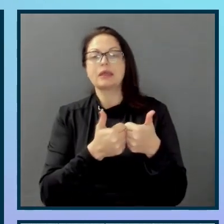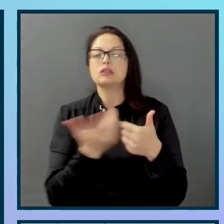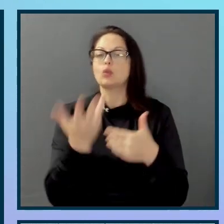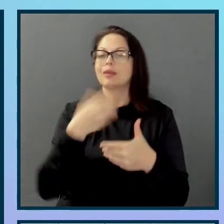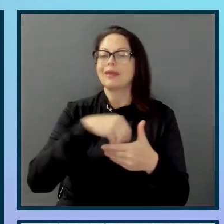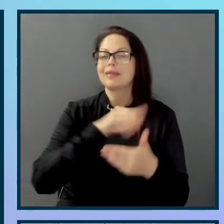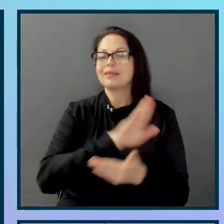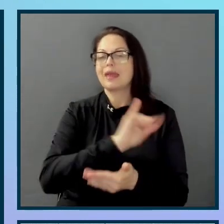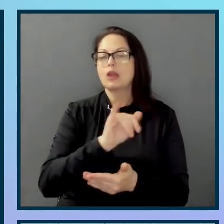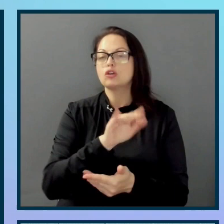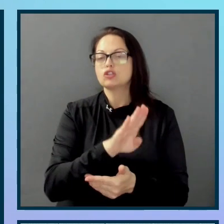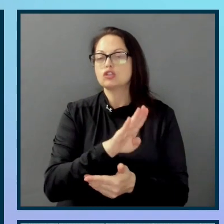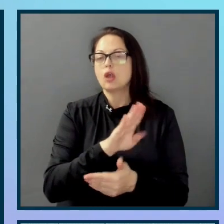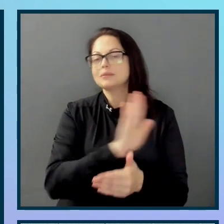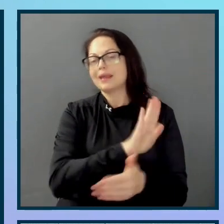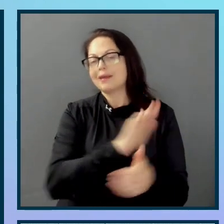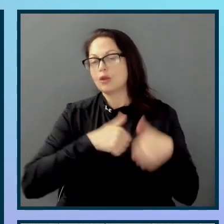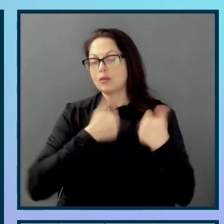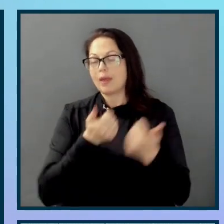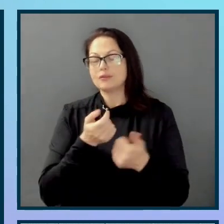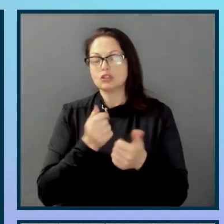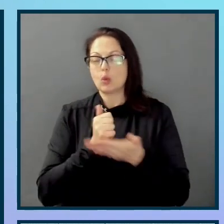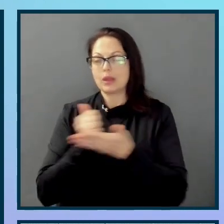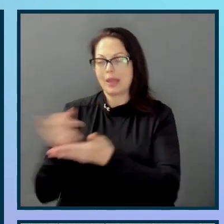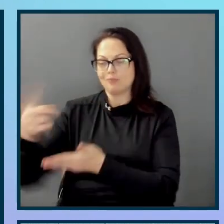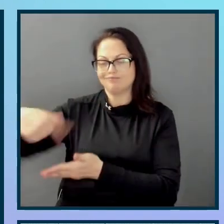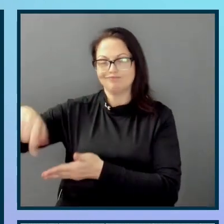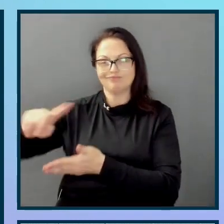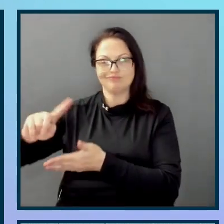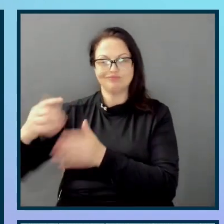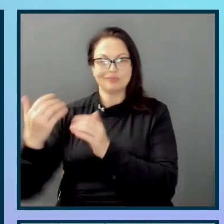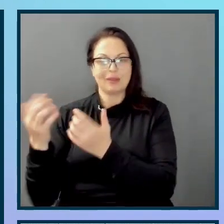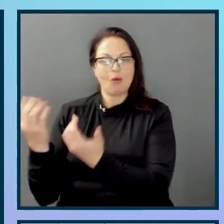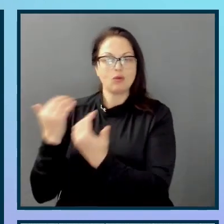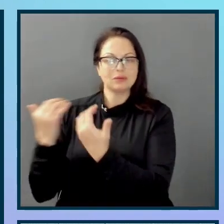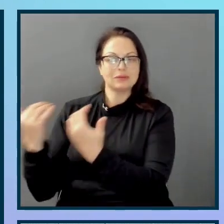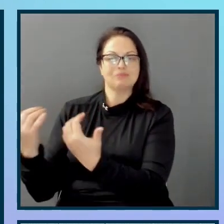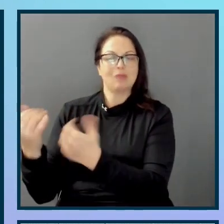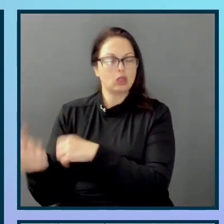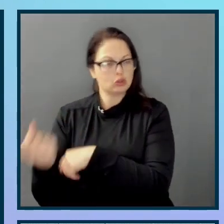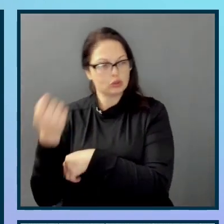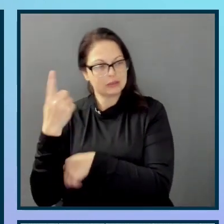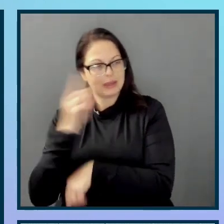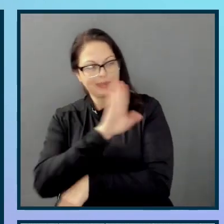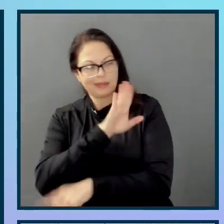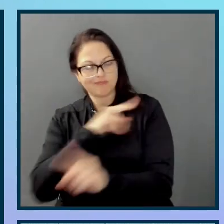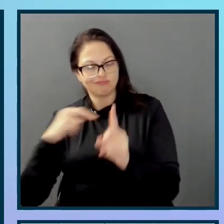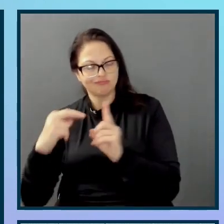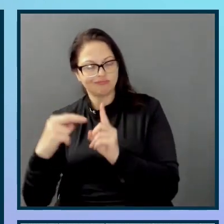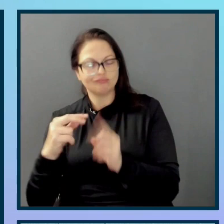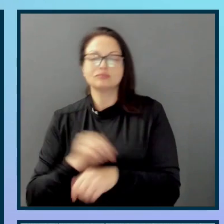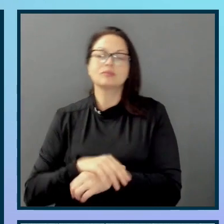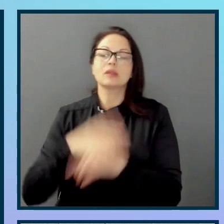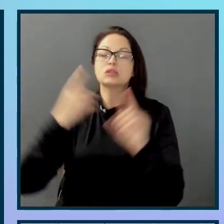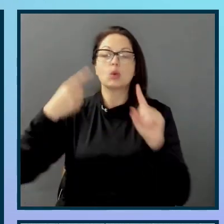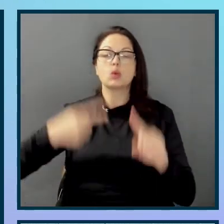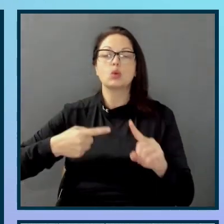to really understand where they were coming from. So whichever approach you choose, the goal is to raise awareness and get people actively involved